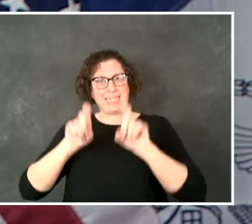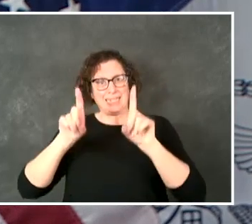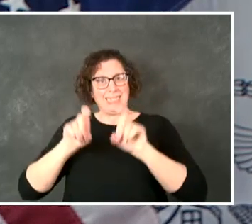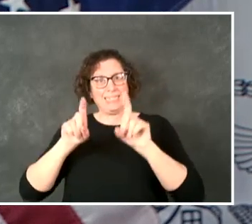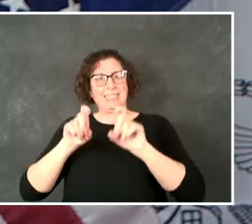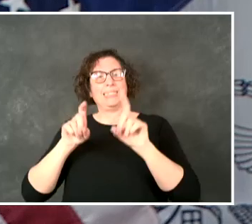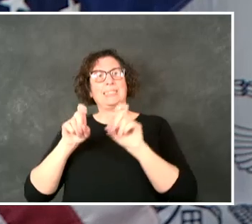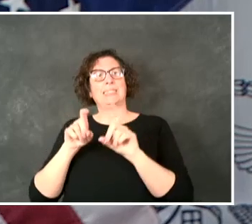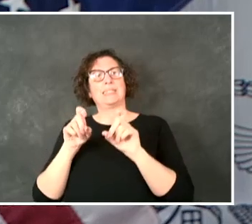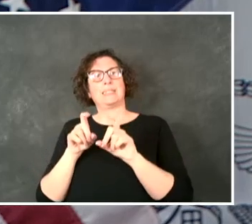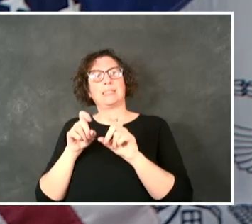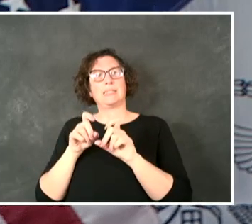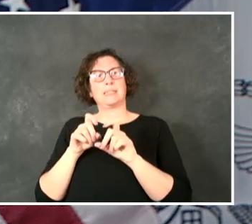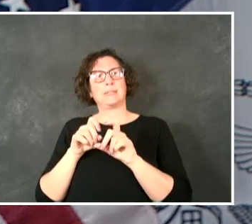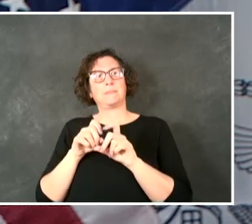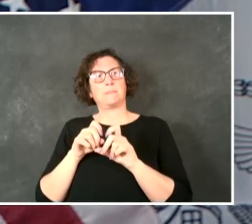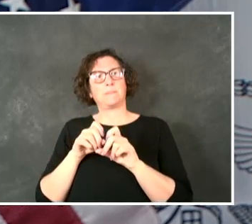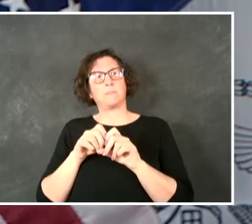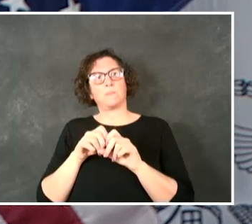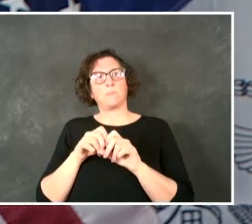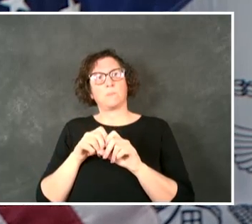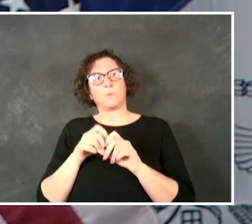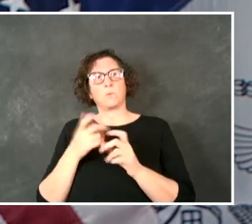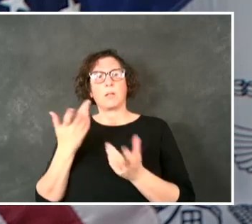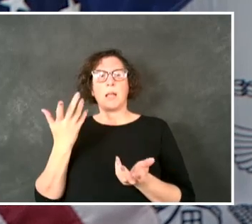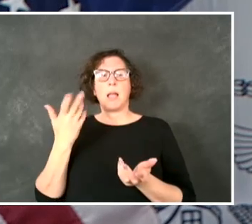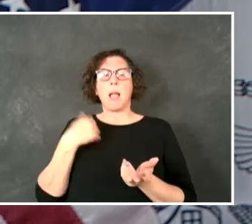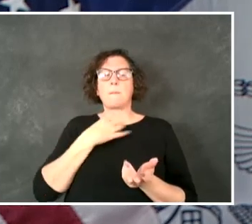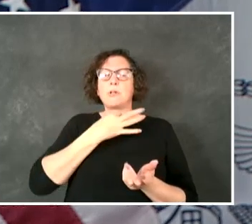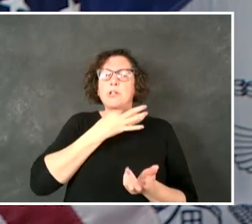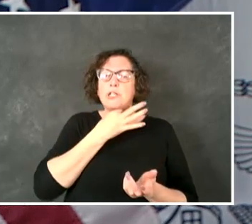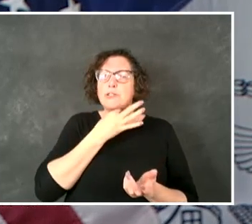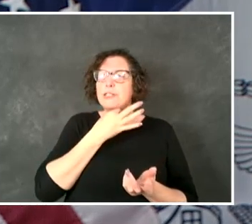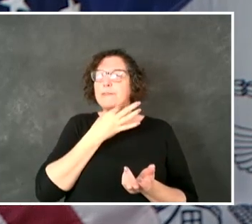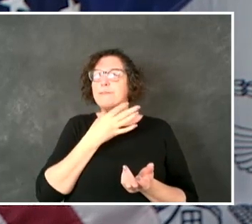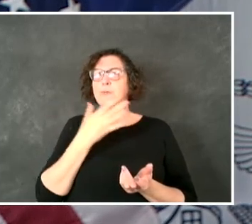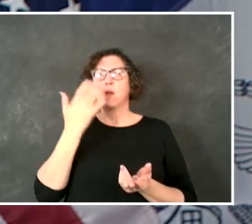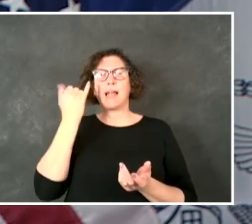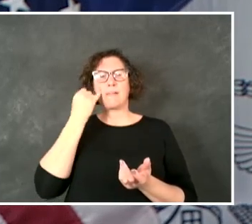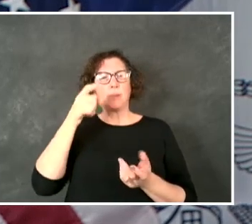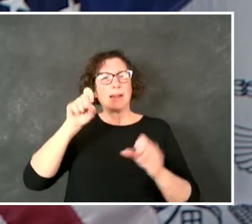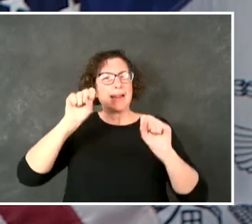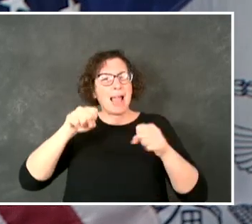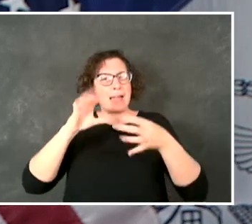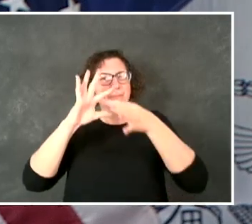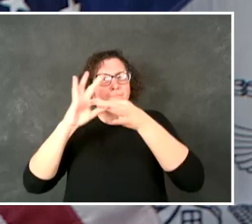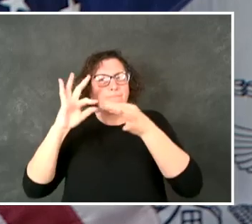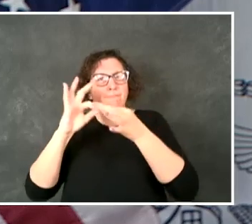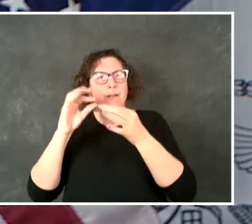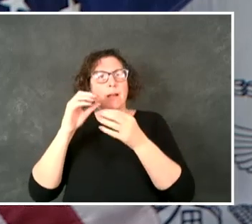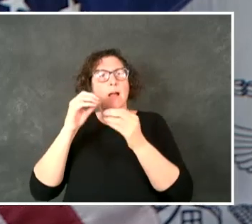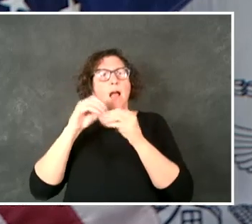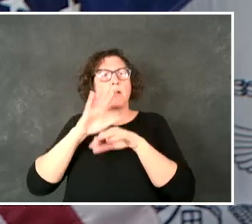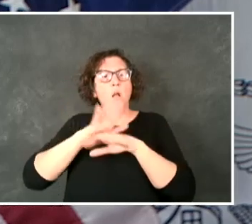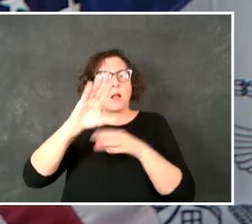TEST FLU SWABS HAD ALREDYA BEEN TAKEN. SEE IF THAT CONTAINED CORONAVIRUS. I'M WONDERING IF YOU CAN COMMENT